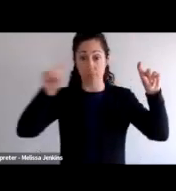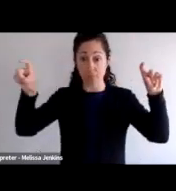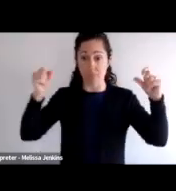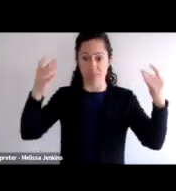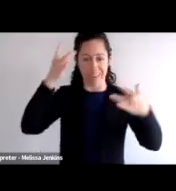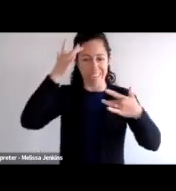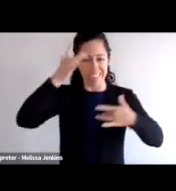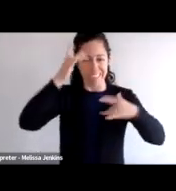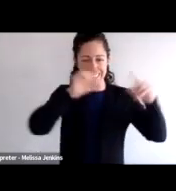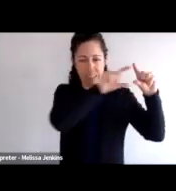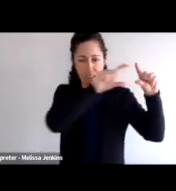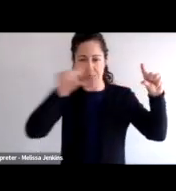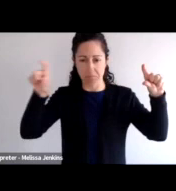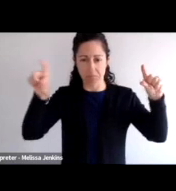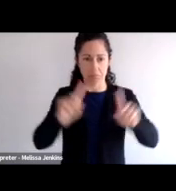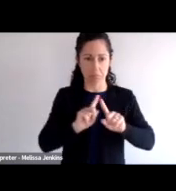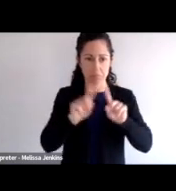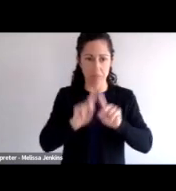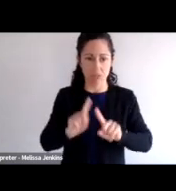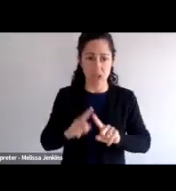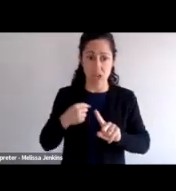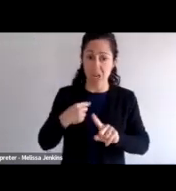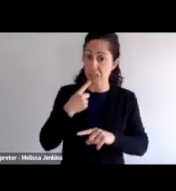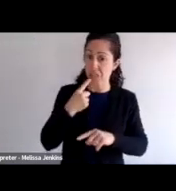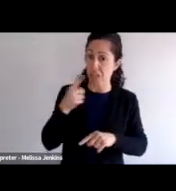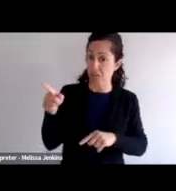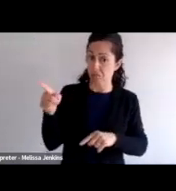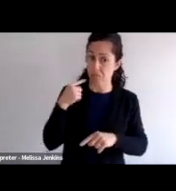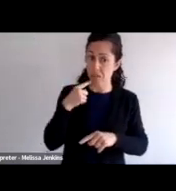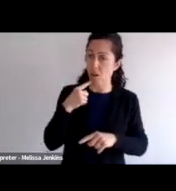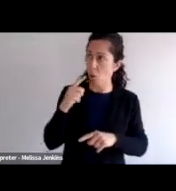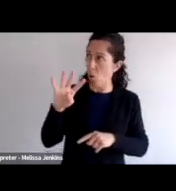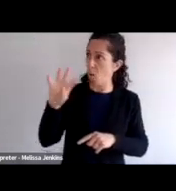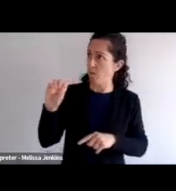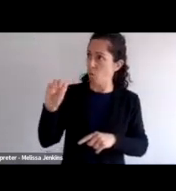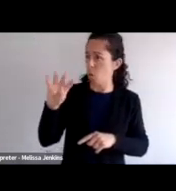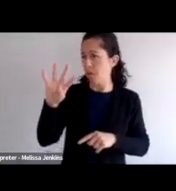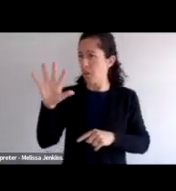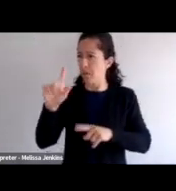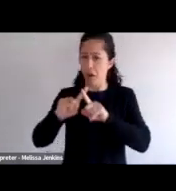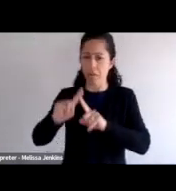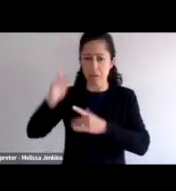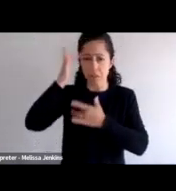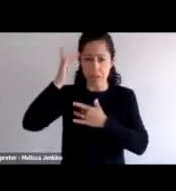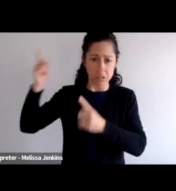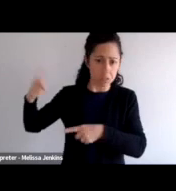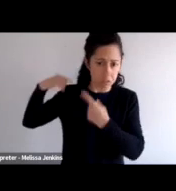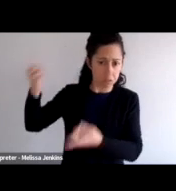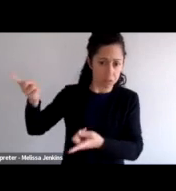we've welcomed over 40 or 45 diseases so far and we'll continue to bring them in. There's over ten thousand rare diseases and they're all